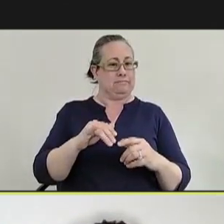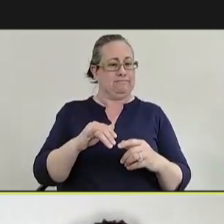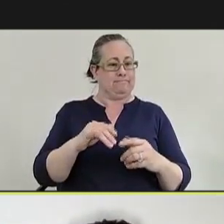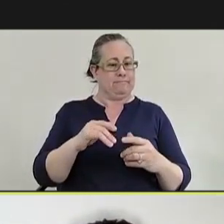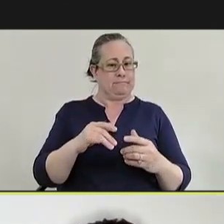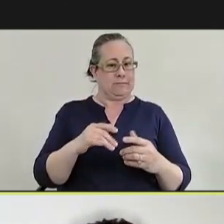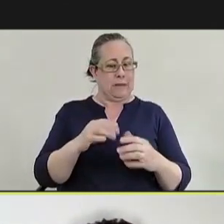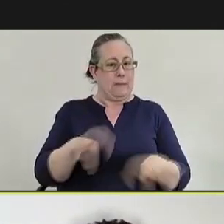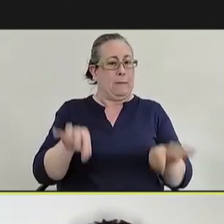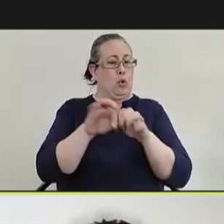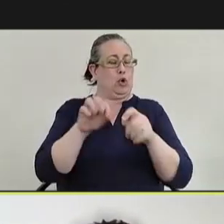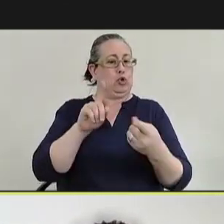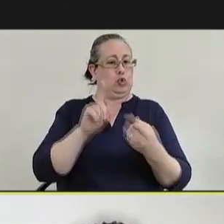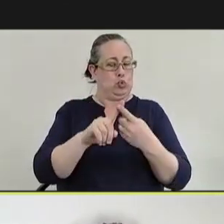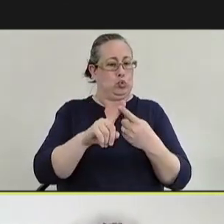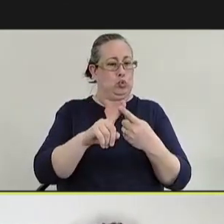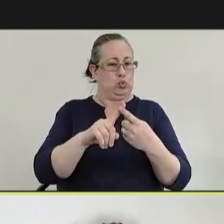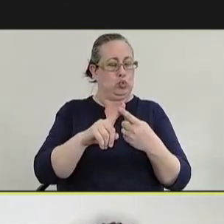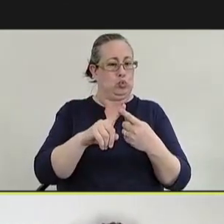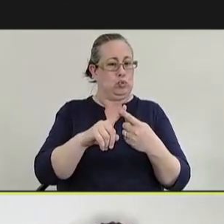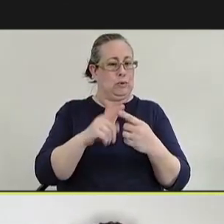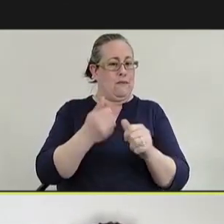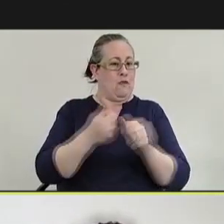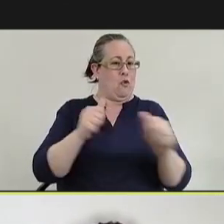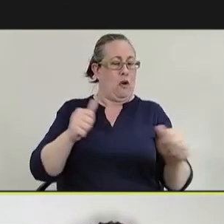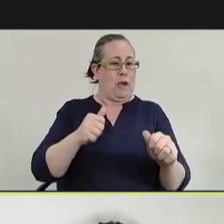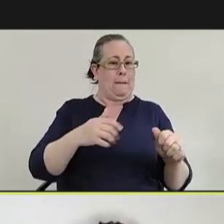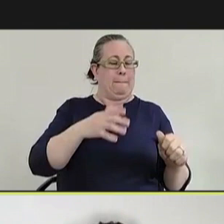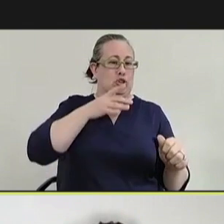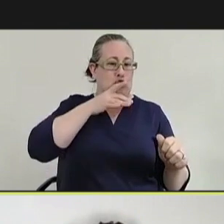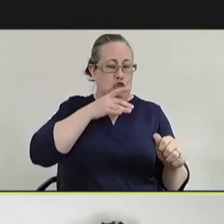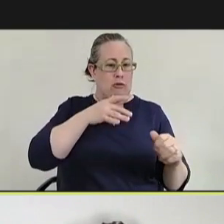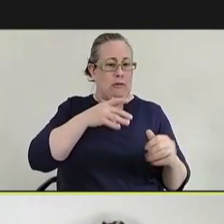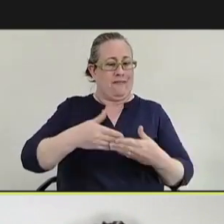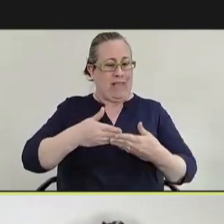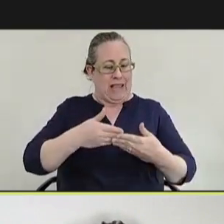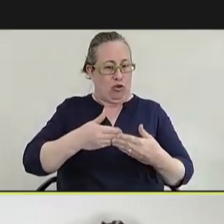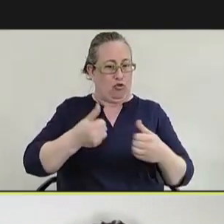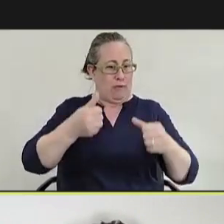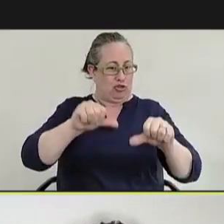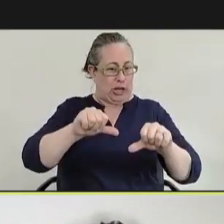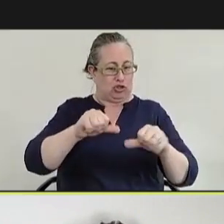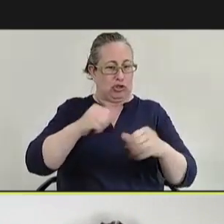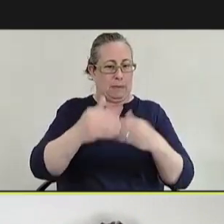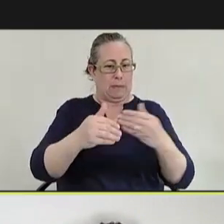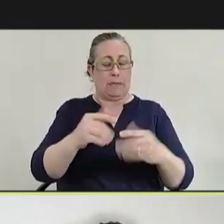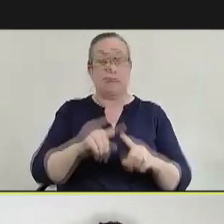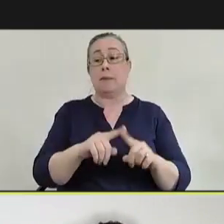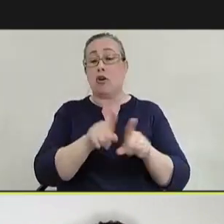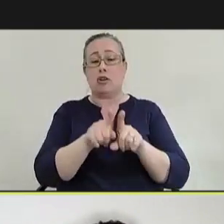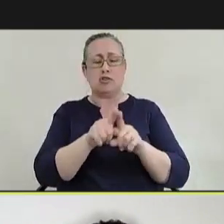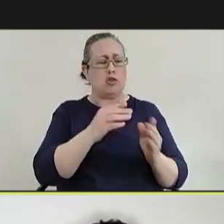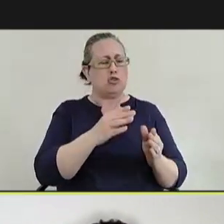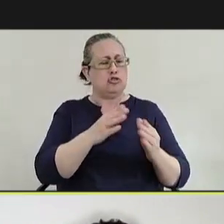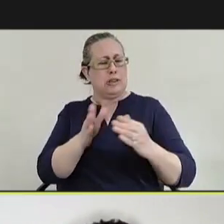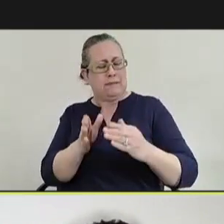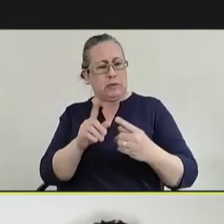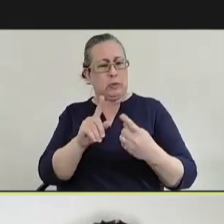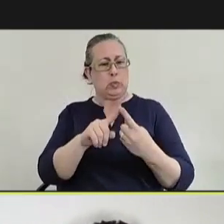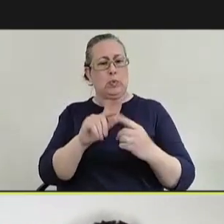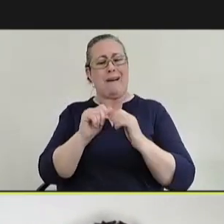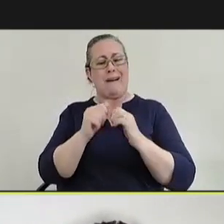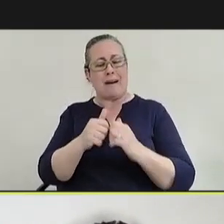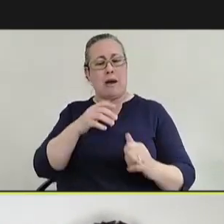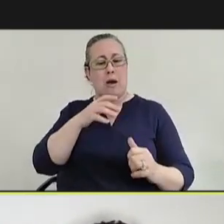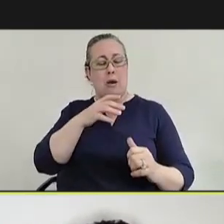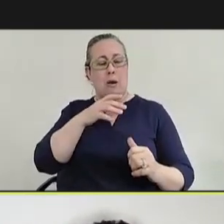fetal rejection processes. But there's also a shift in how the pregnant person’s body